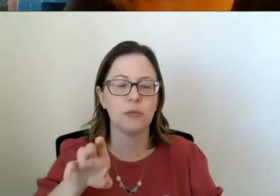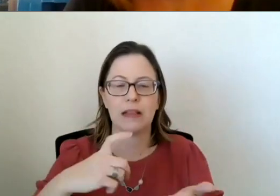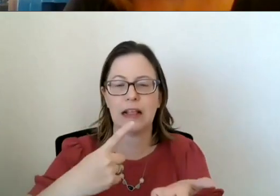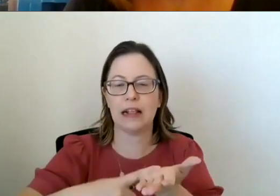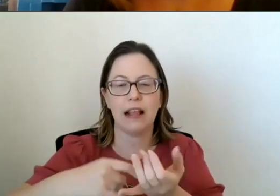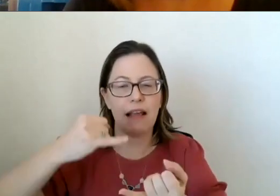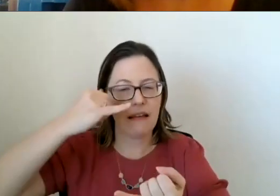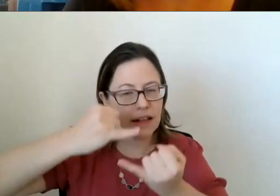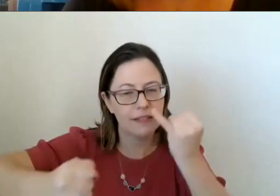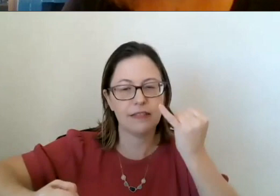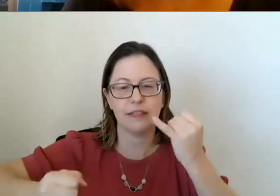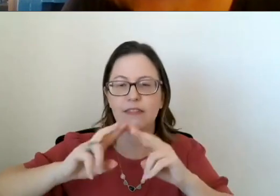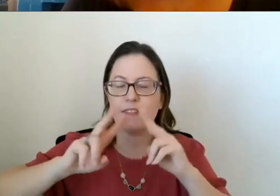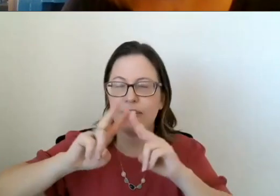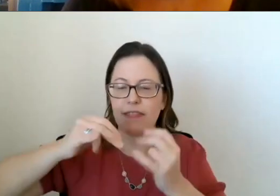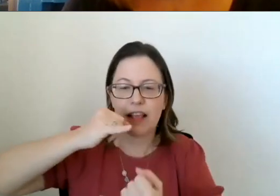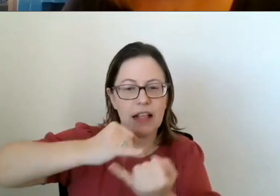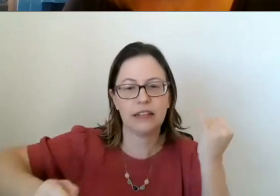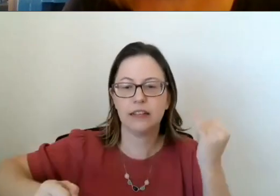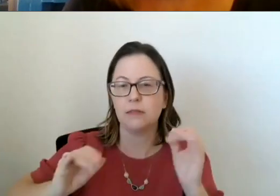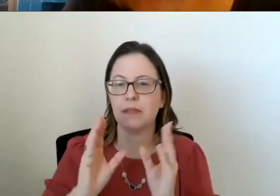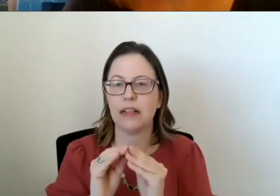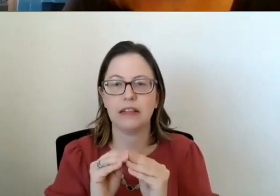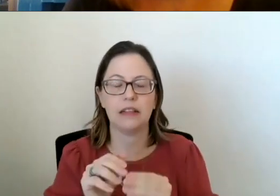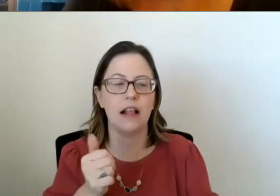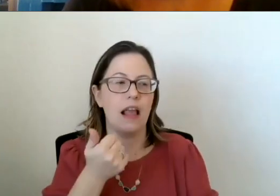where your child will get information. That should be the final piece of